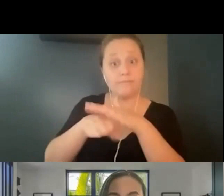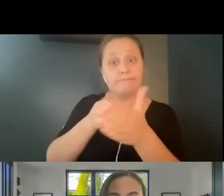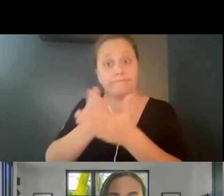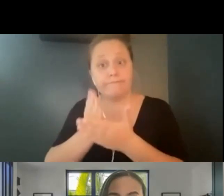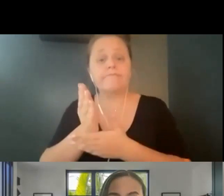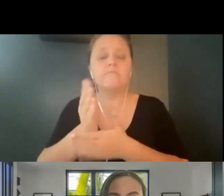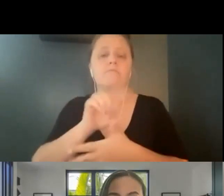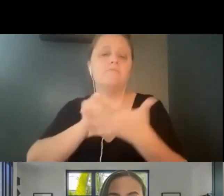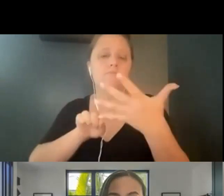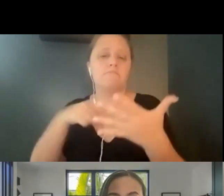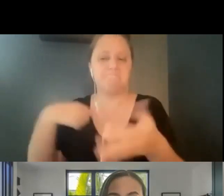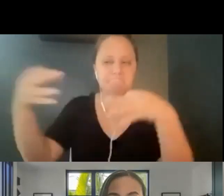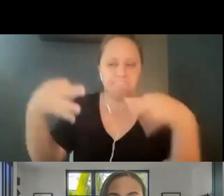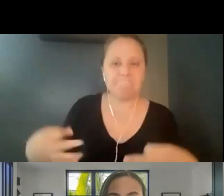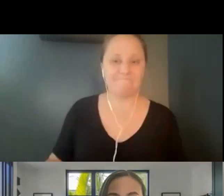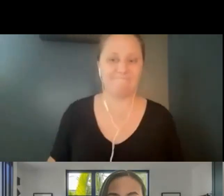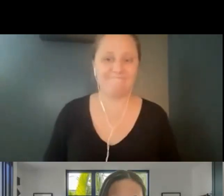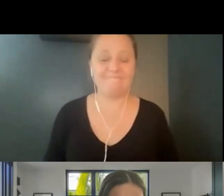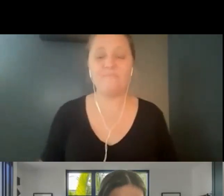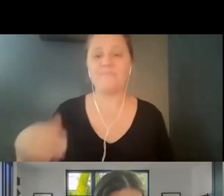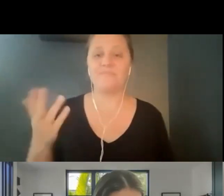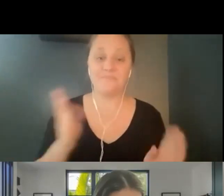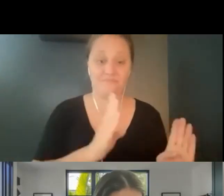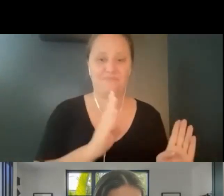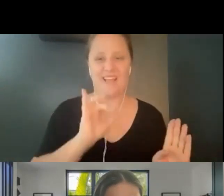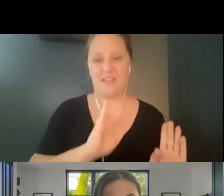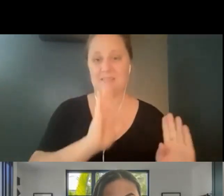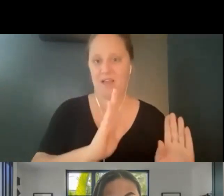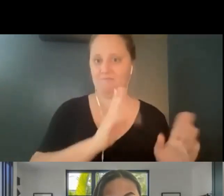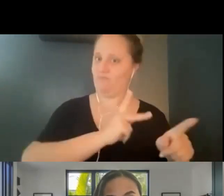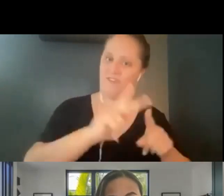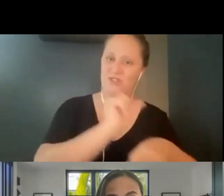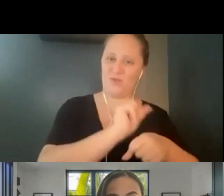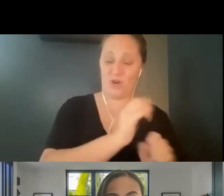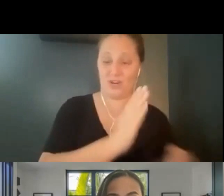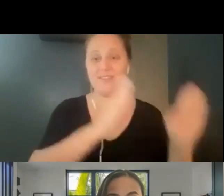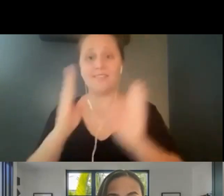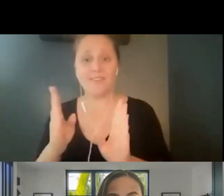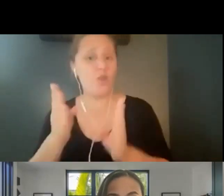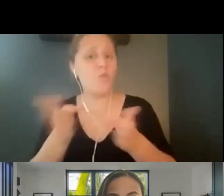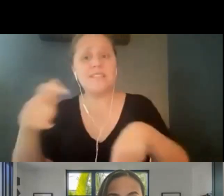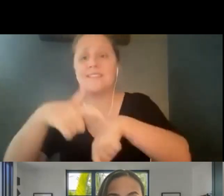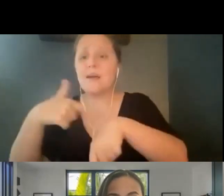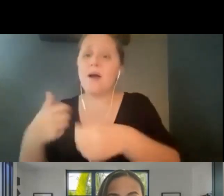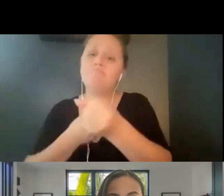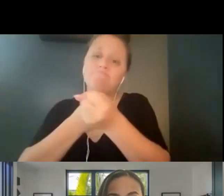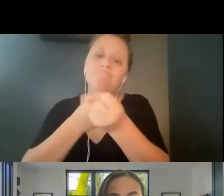In my unofficial capacity, I am an advocate for accessibility and inclusion and I spend a good bit of my time at